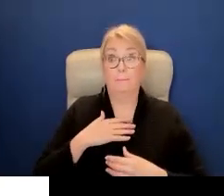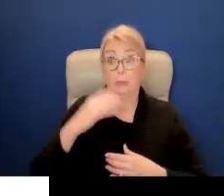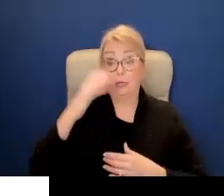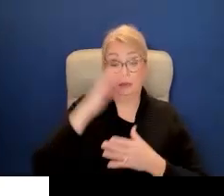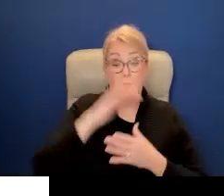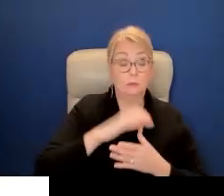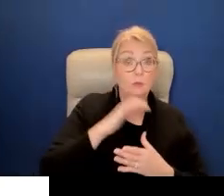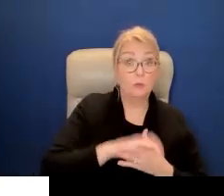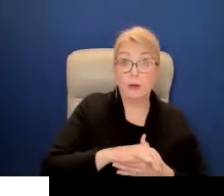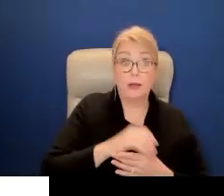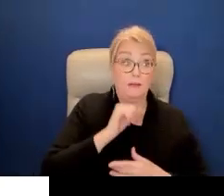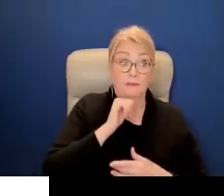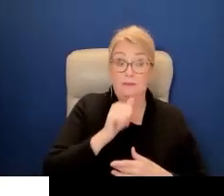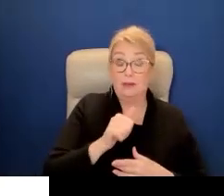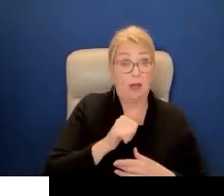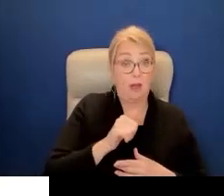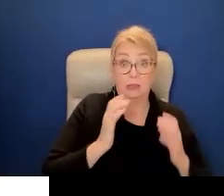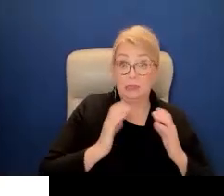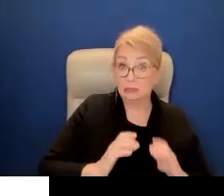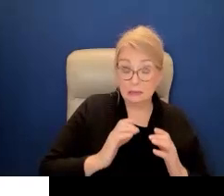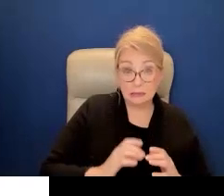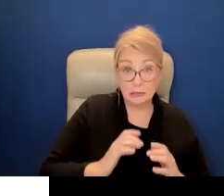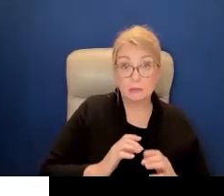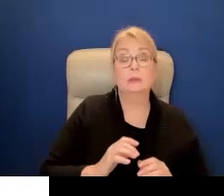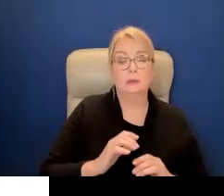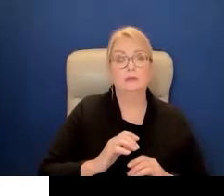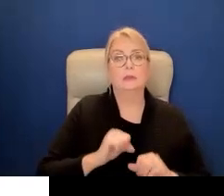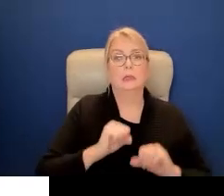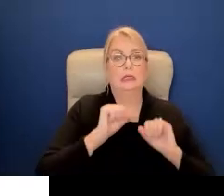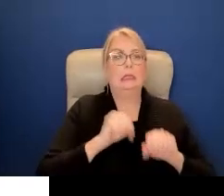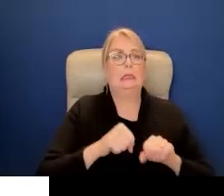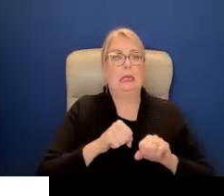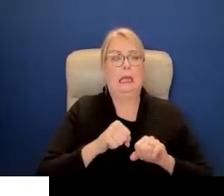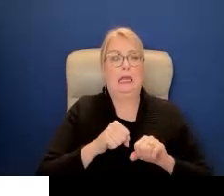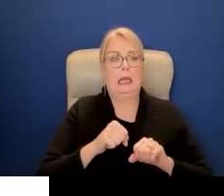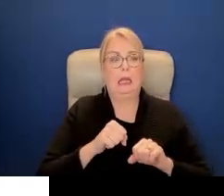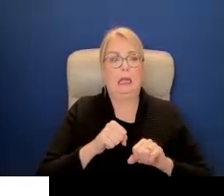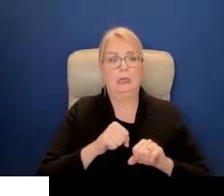Then they can petition for me, but I am just their spouse.